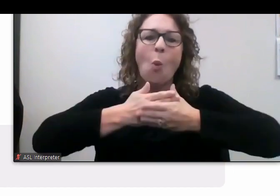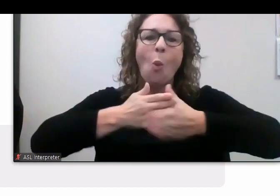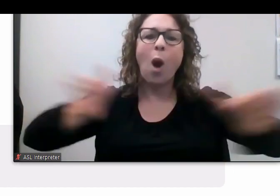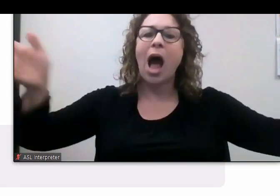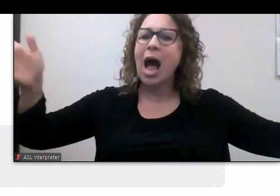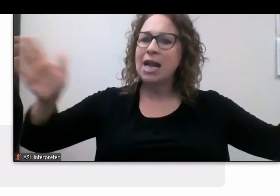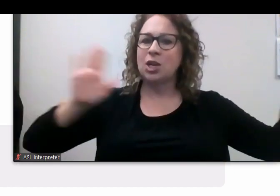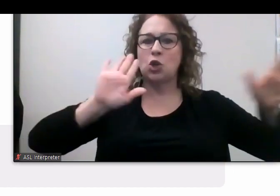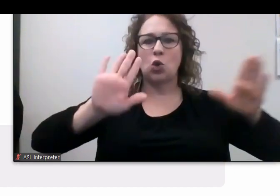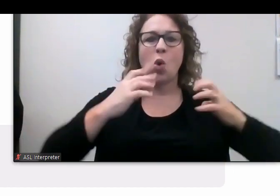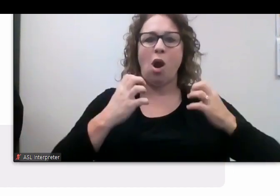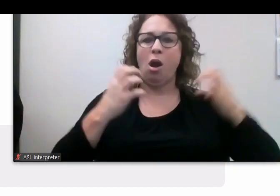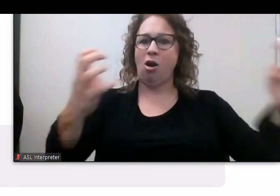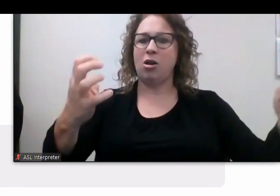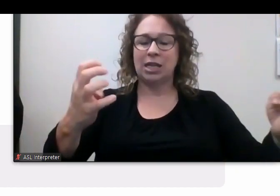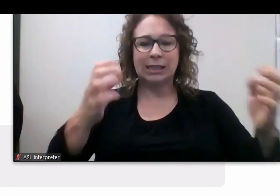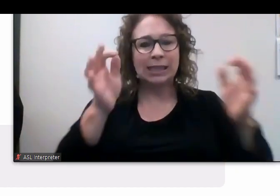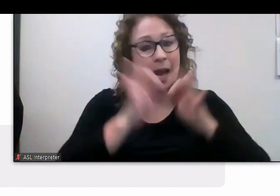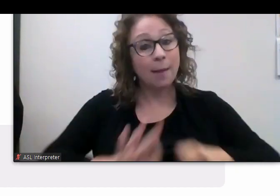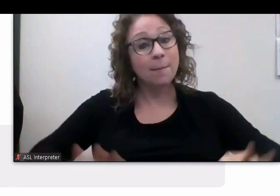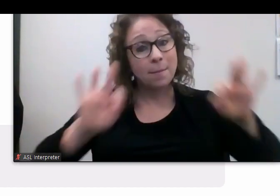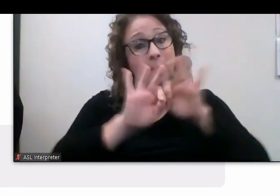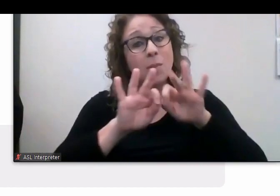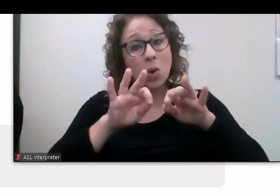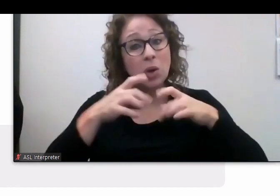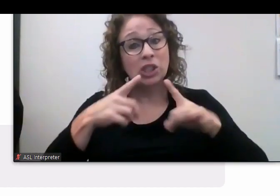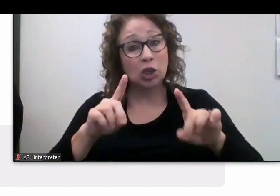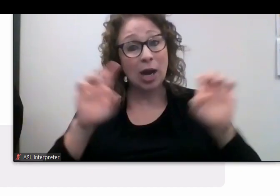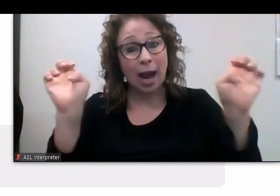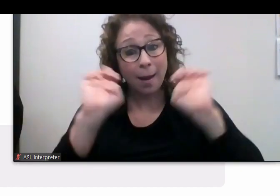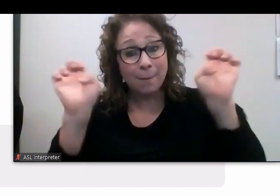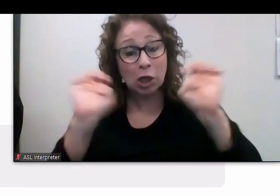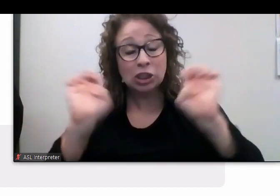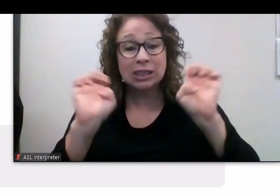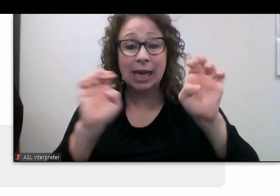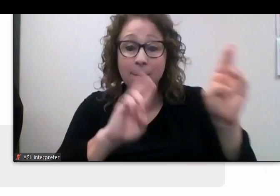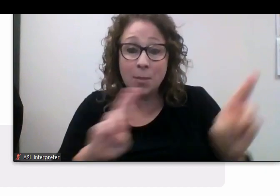and this is especially important during emergency preparedness messages.